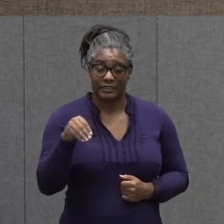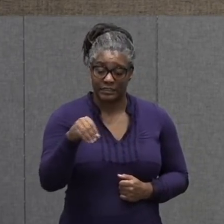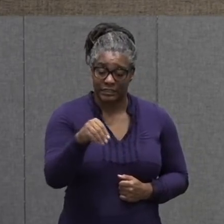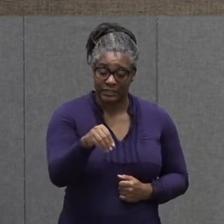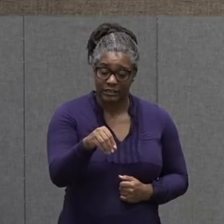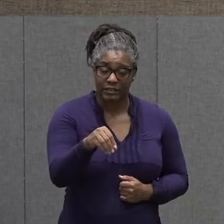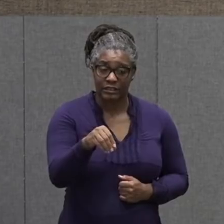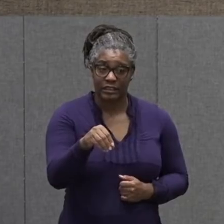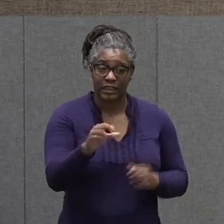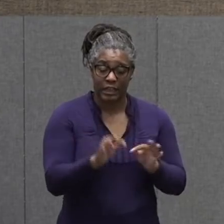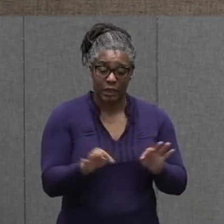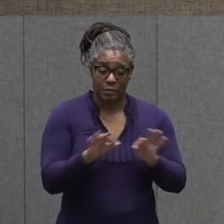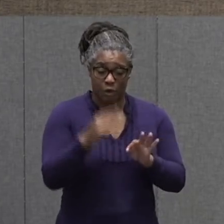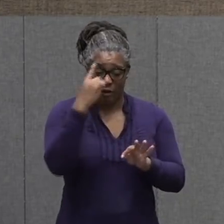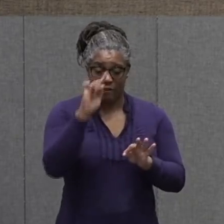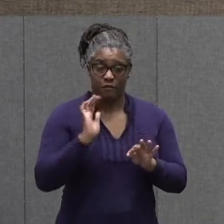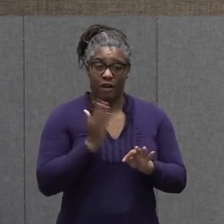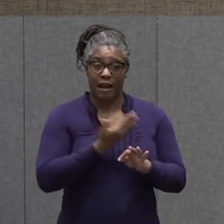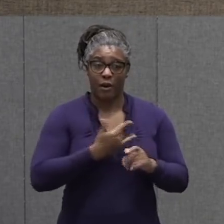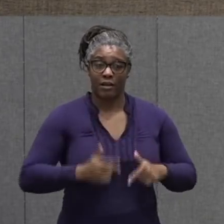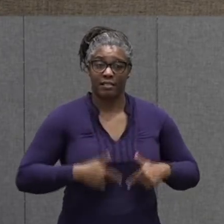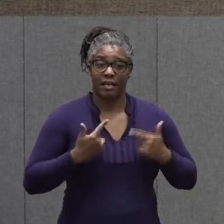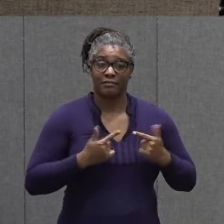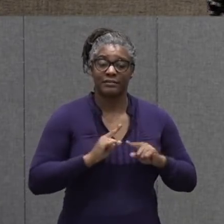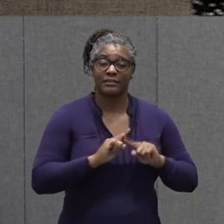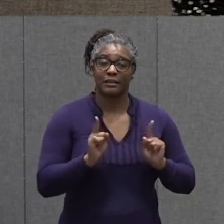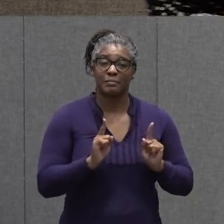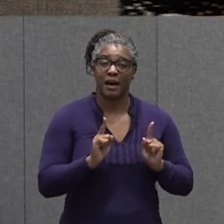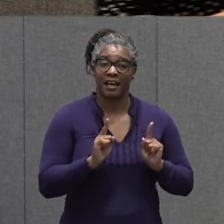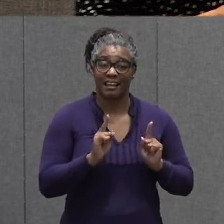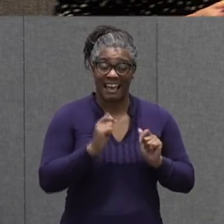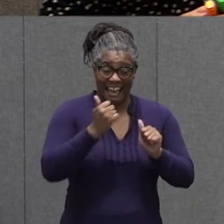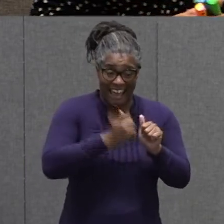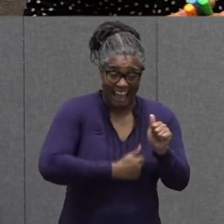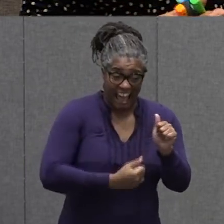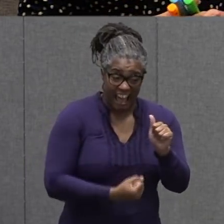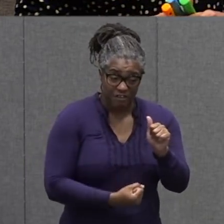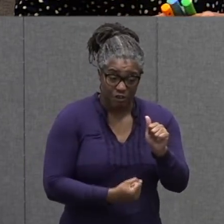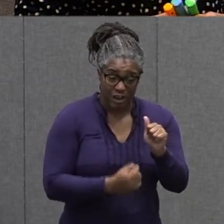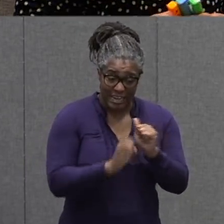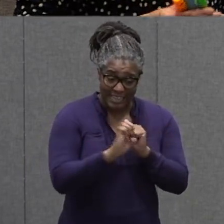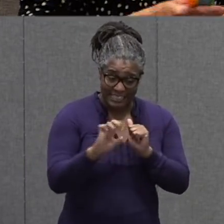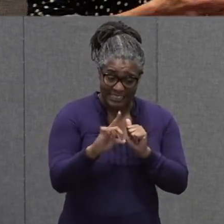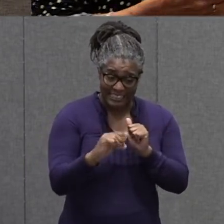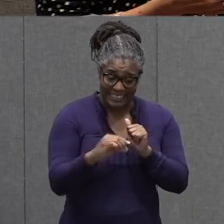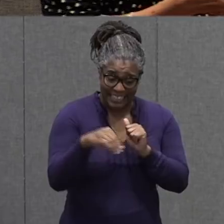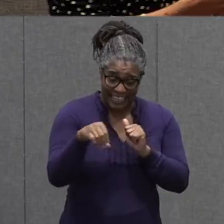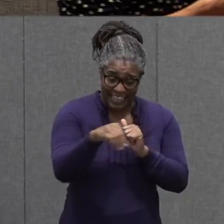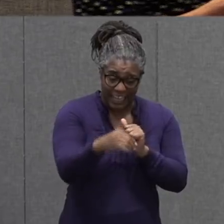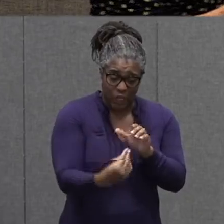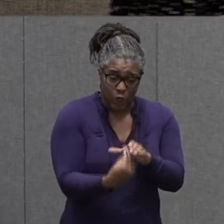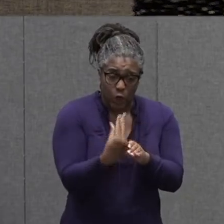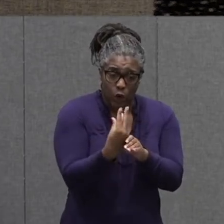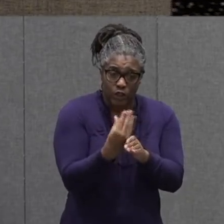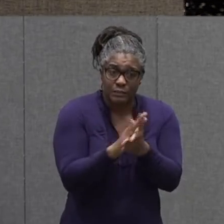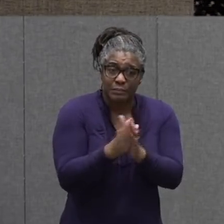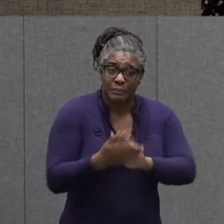but not every seed grows into a plant. Hmm? That's really interesting, isn't it?